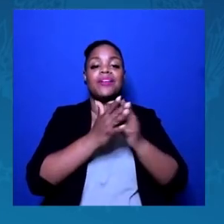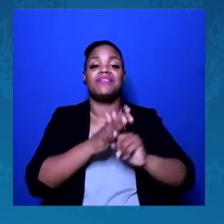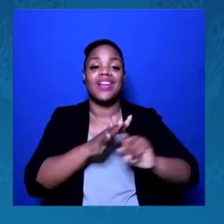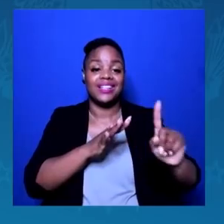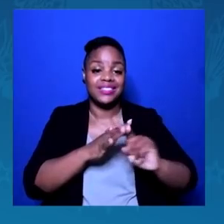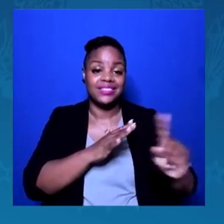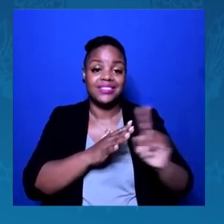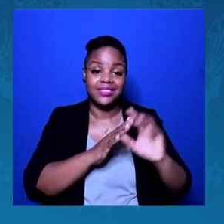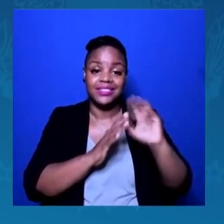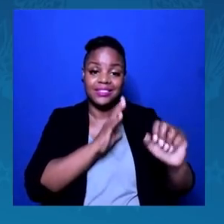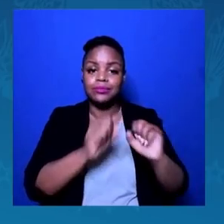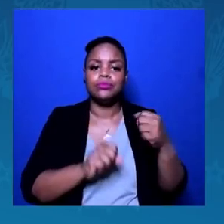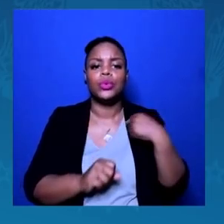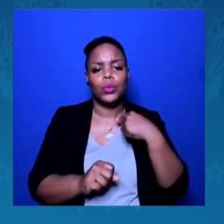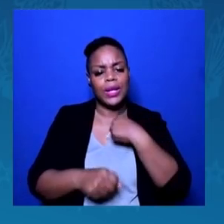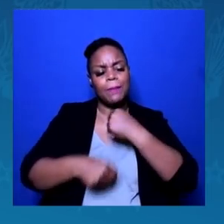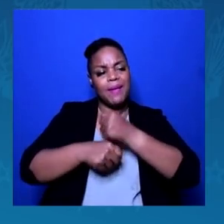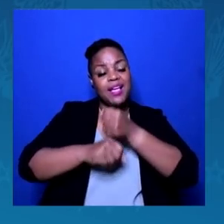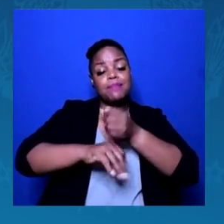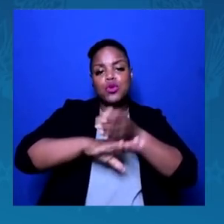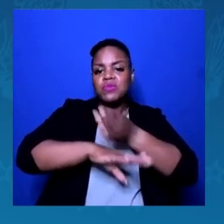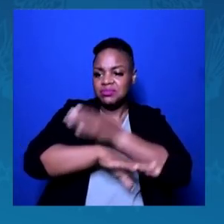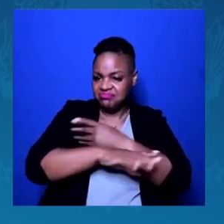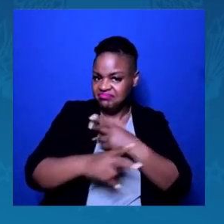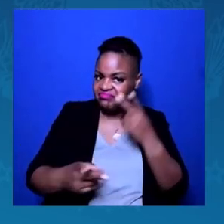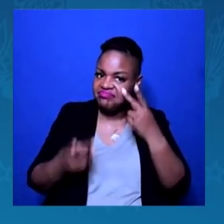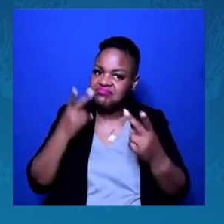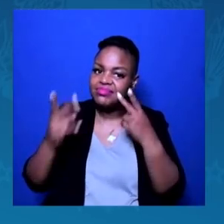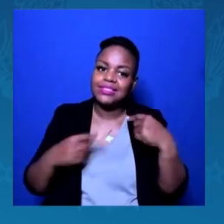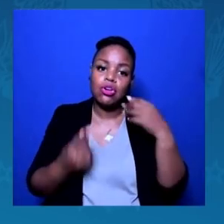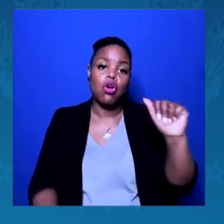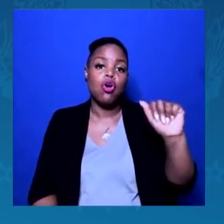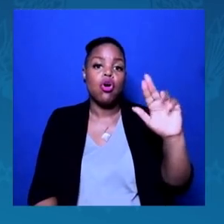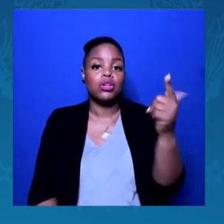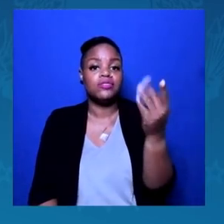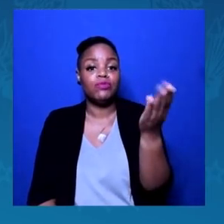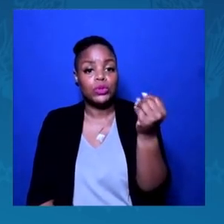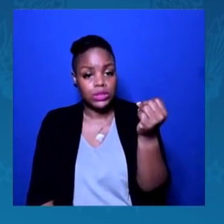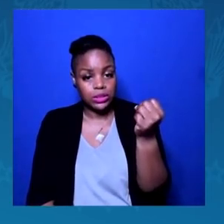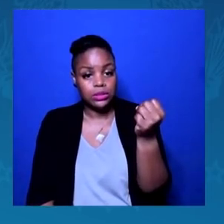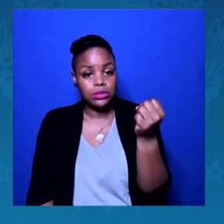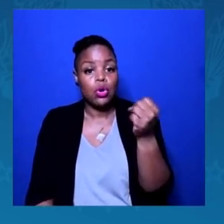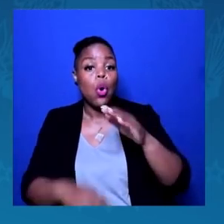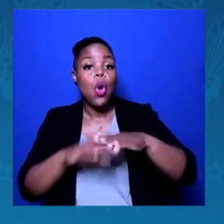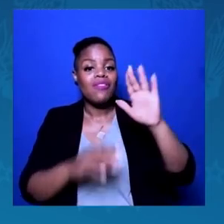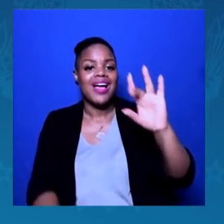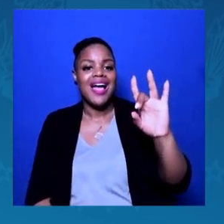I believe we have evacuated over 80,000 people. And as you know, each day and night,